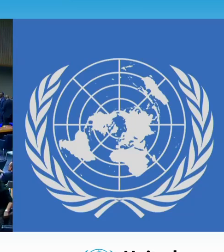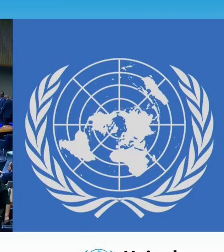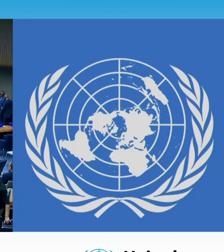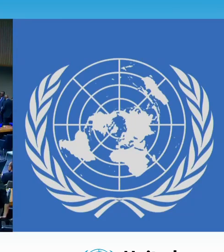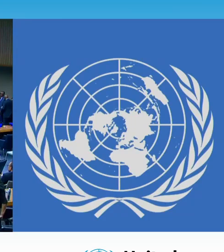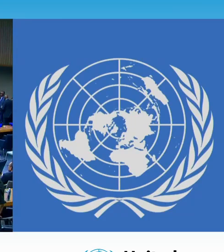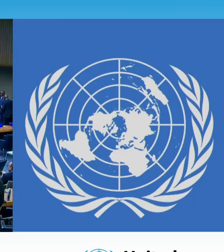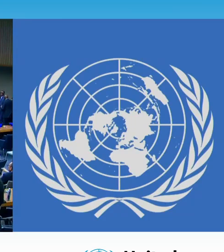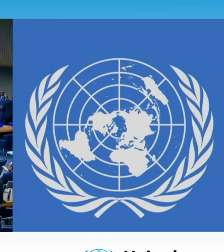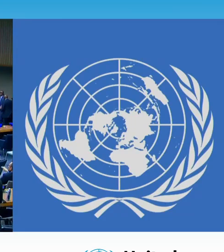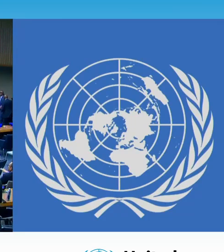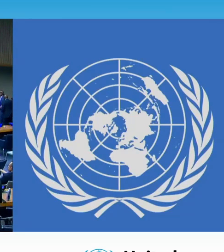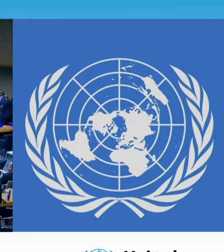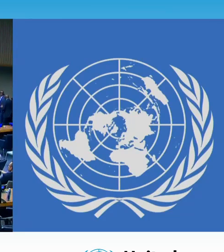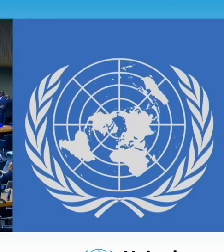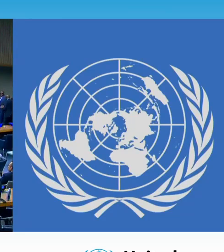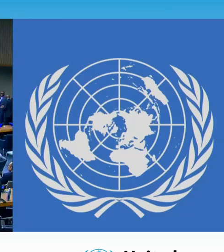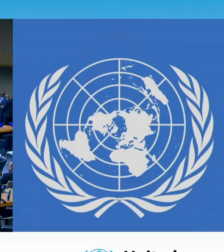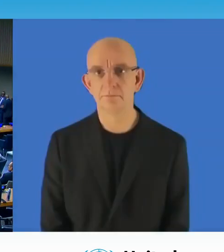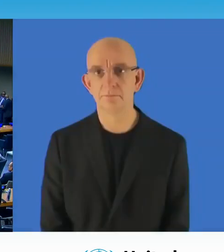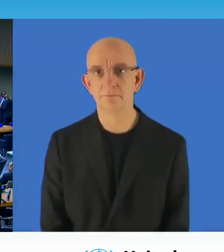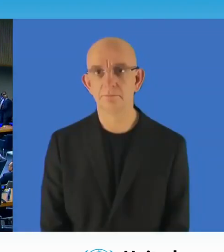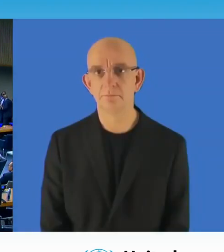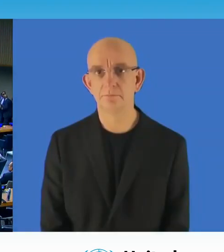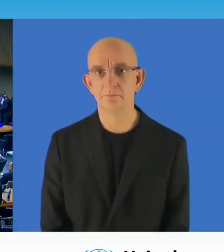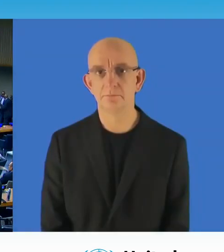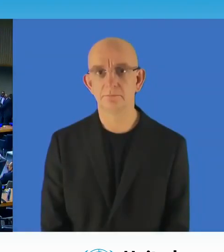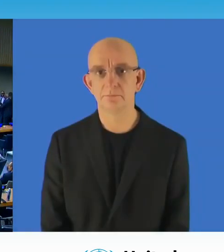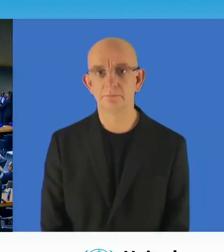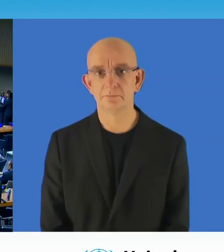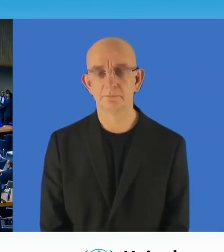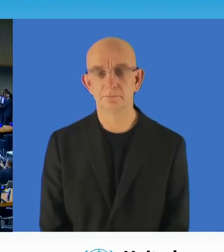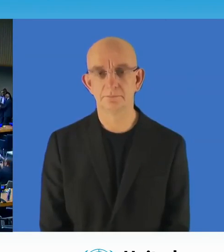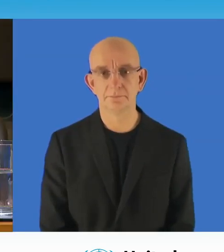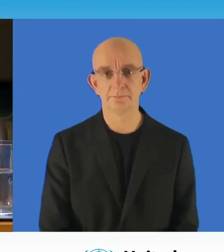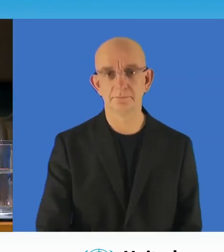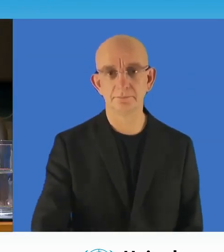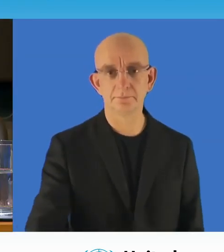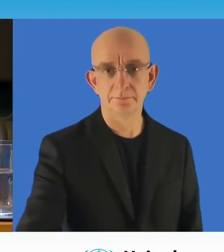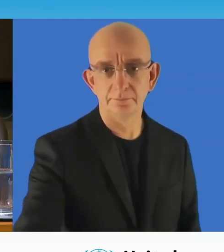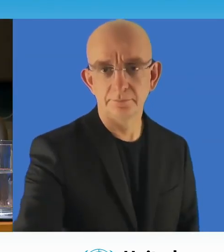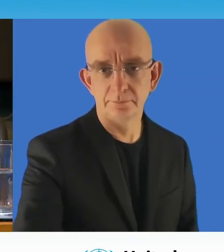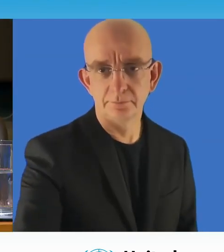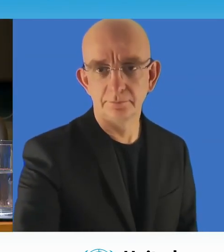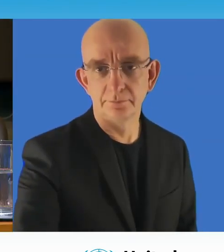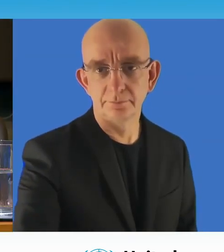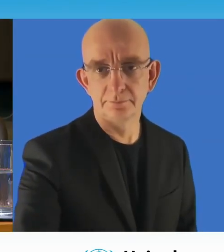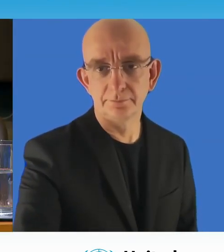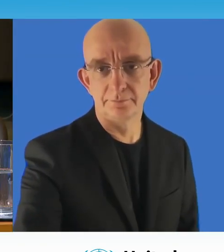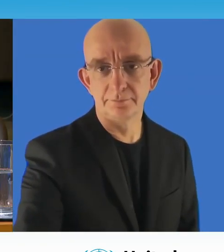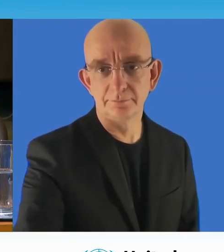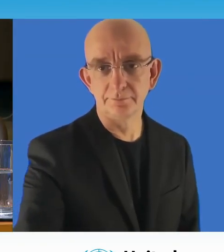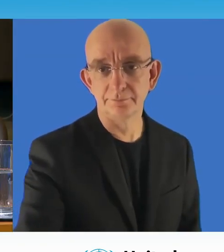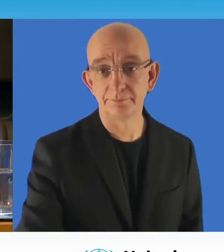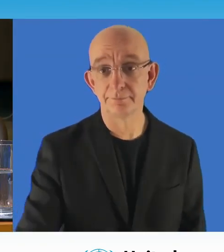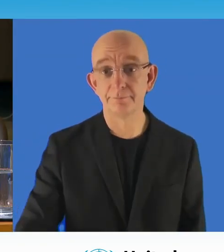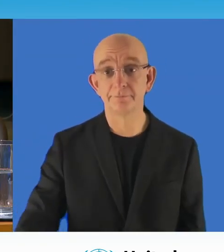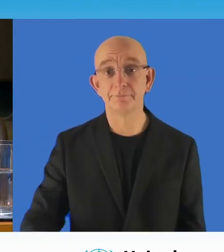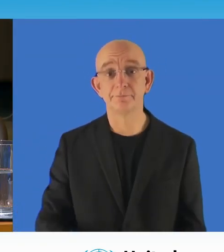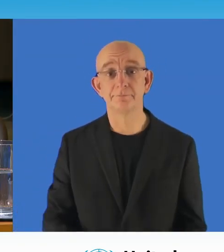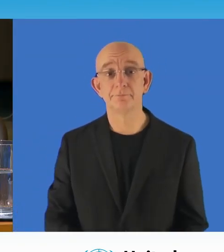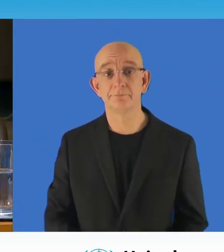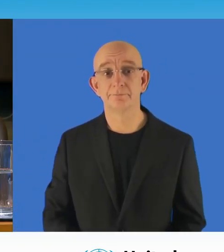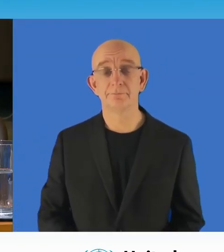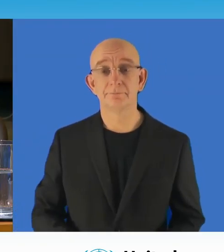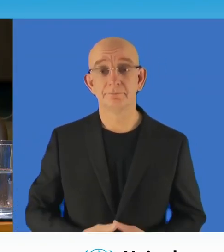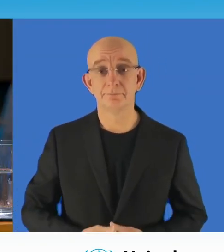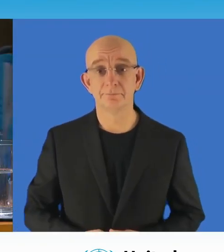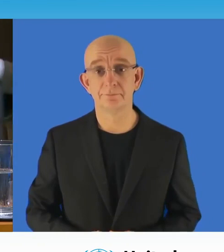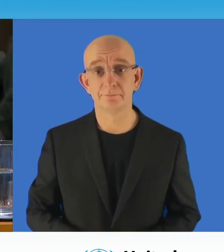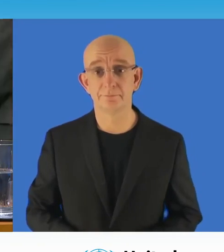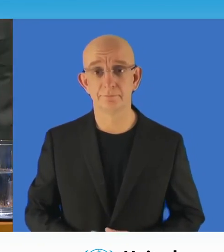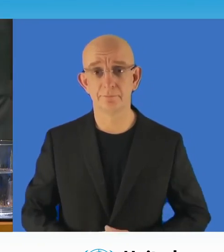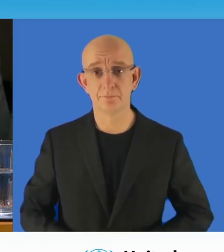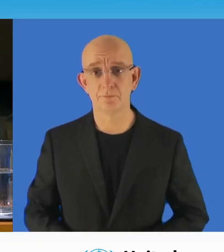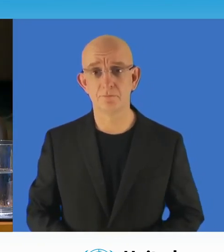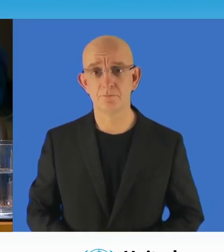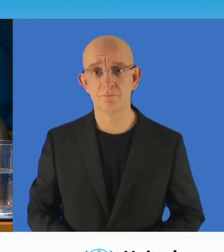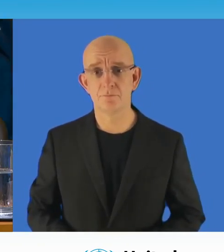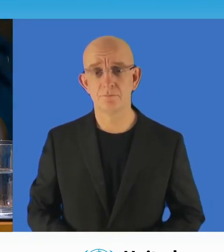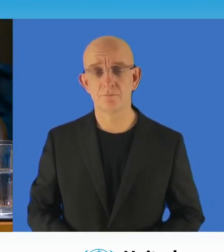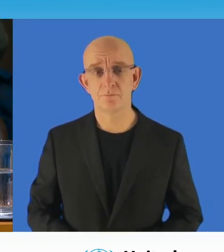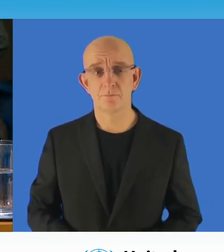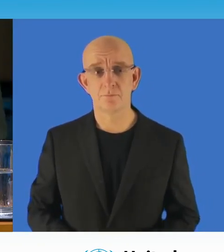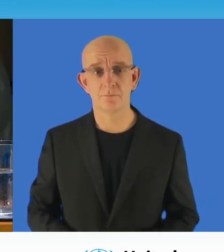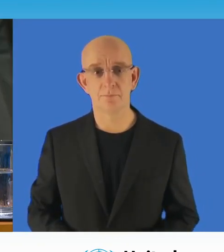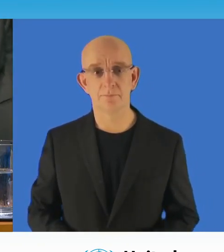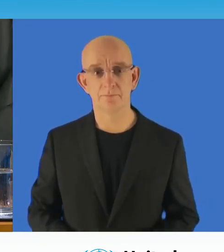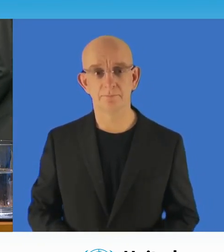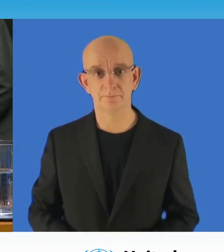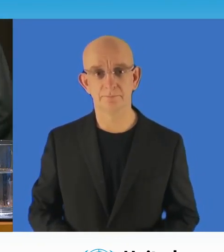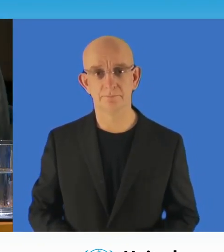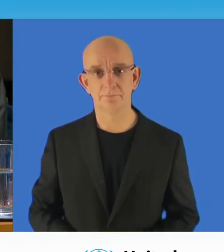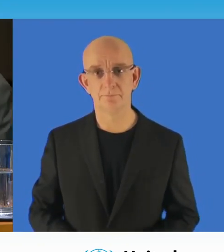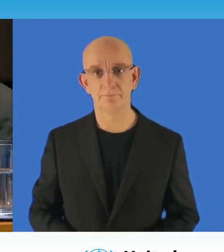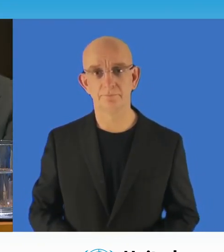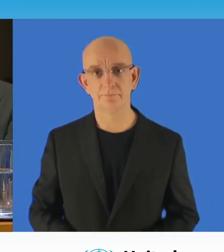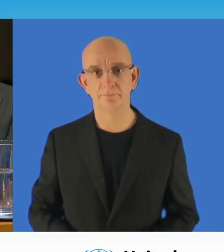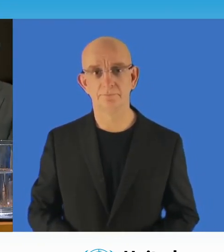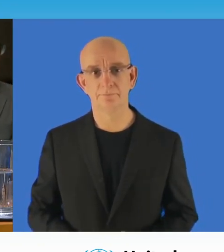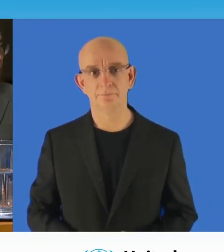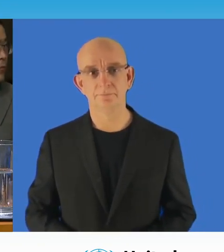very distinguish delegates I now move on to the next agenda item that is item